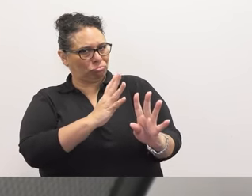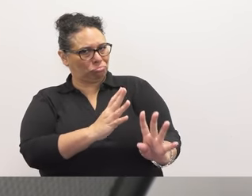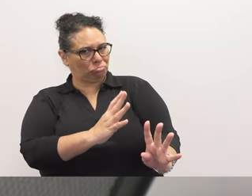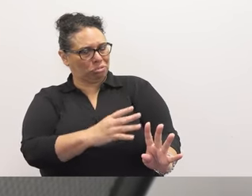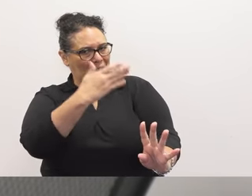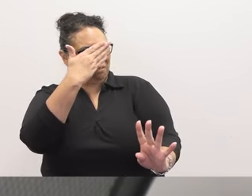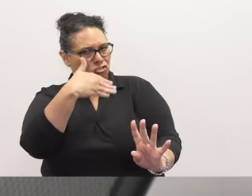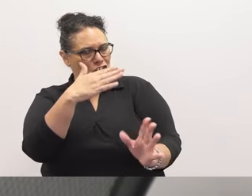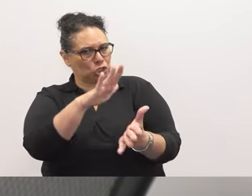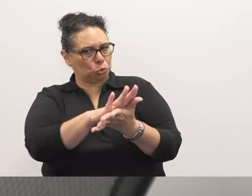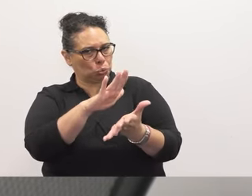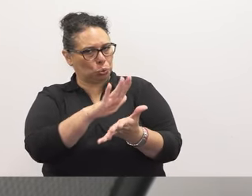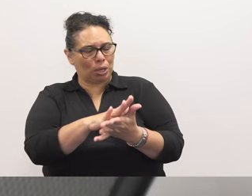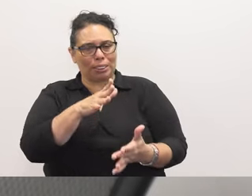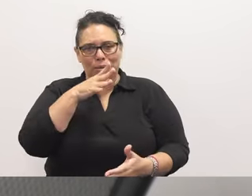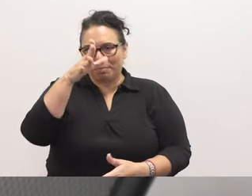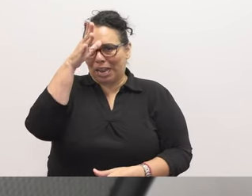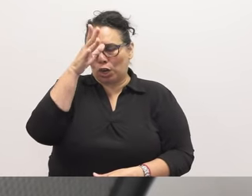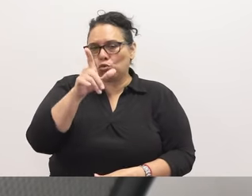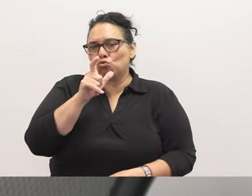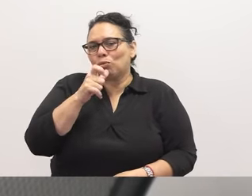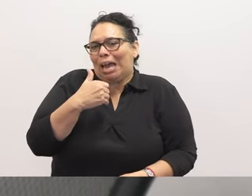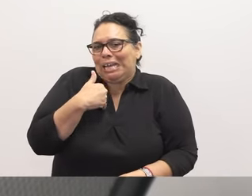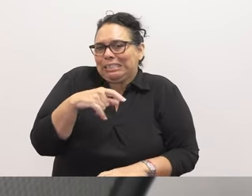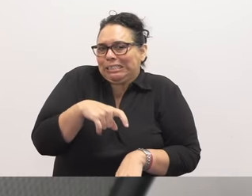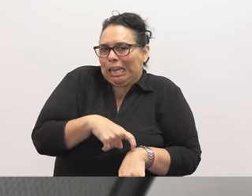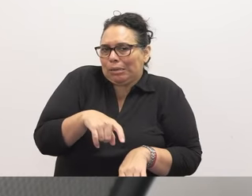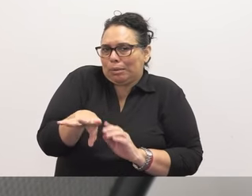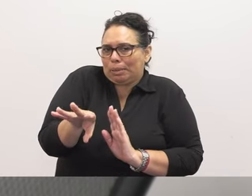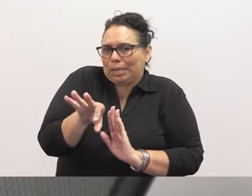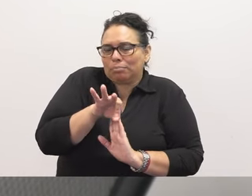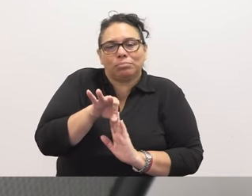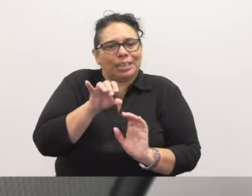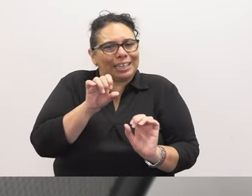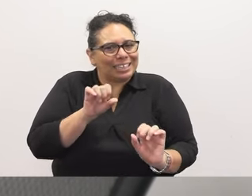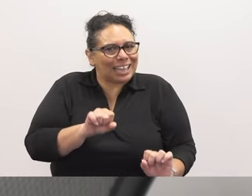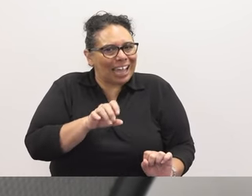and every parent who has time to pick up their kid, that day, they can talk to the teachers every day.